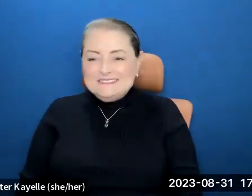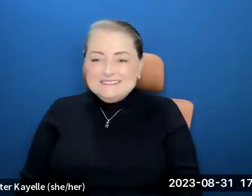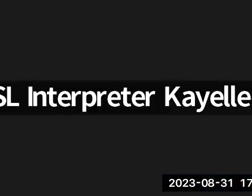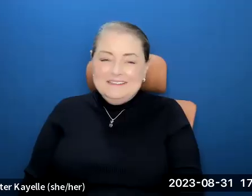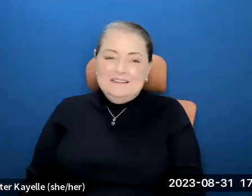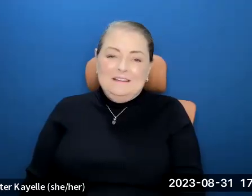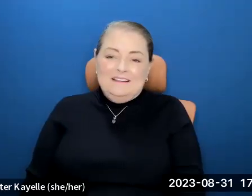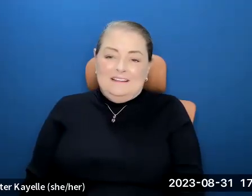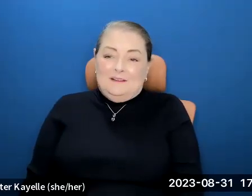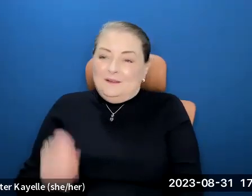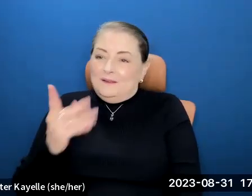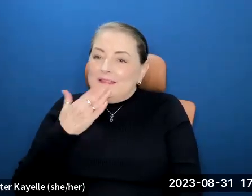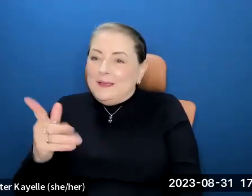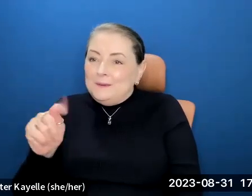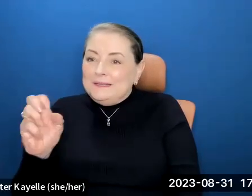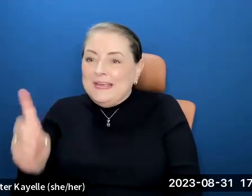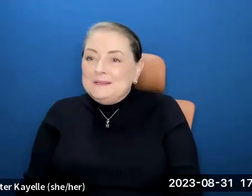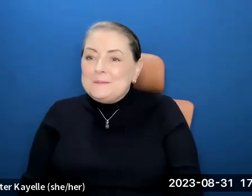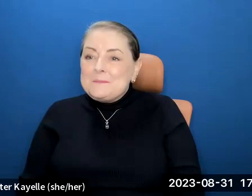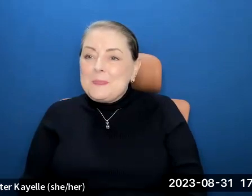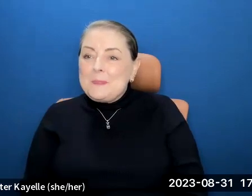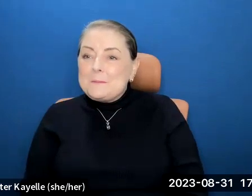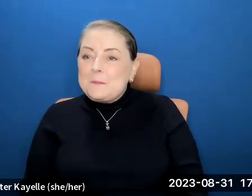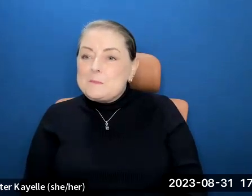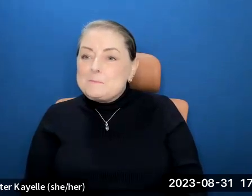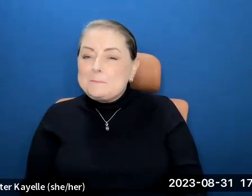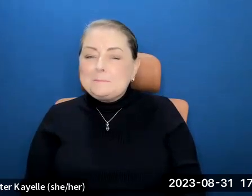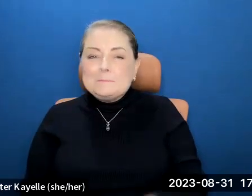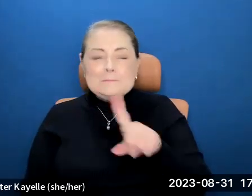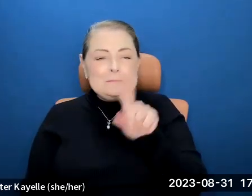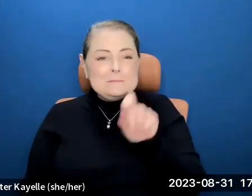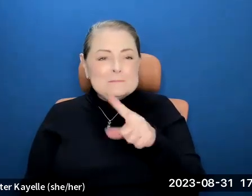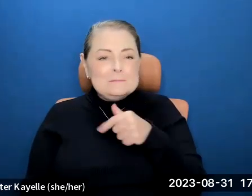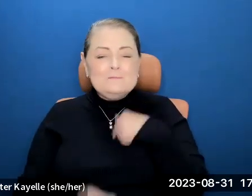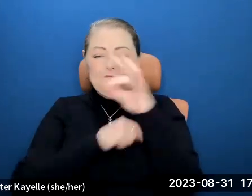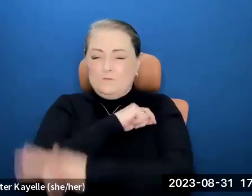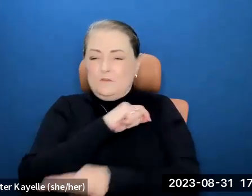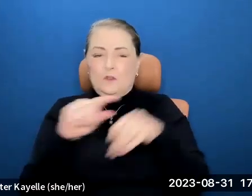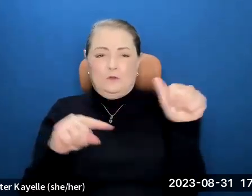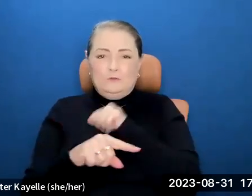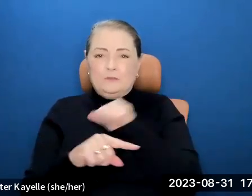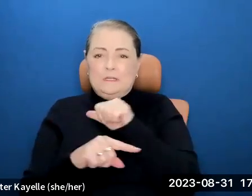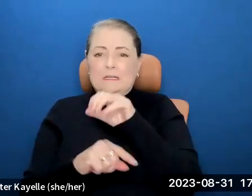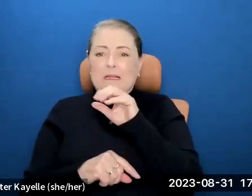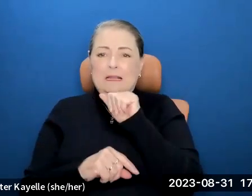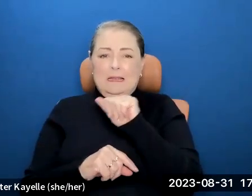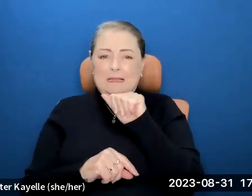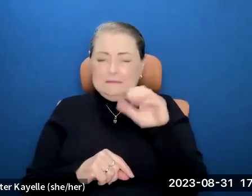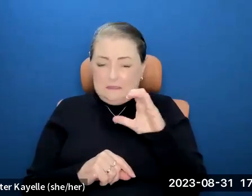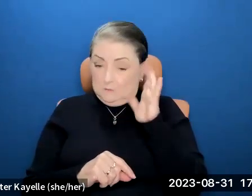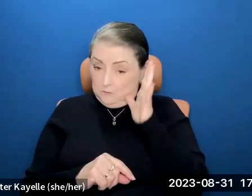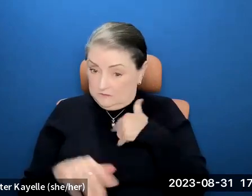please Ted um there's also a question I'm a forum trained AAC at the moment um will I be able to be